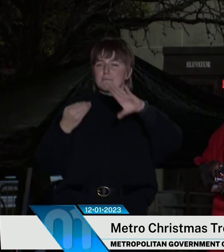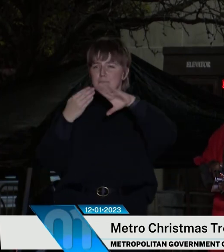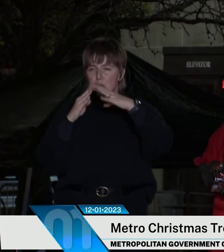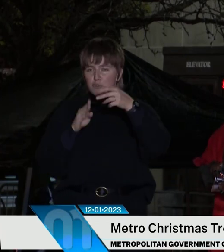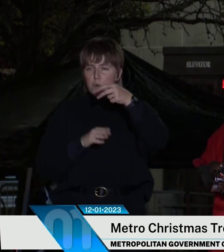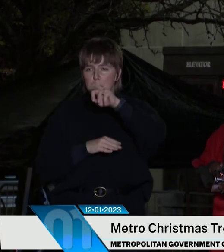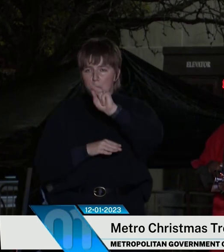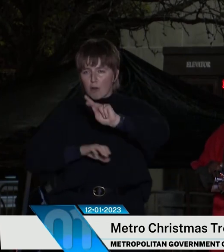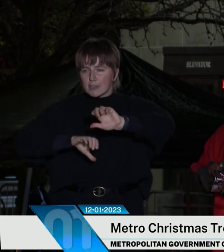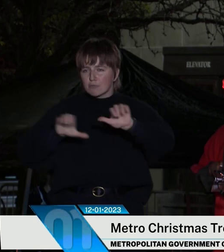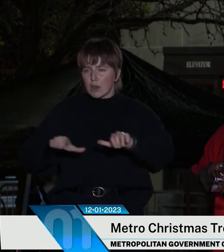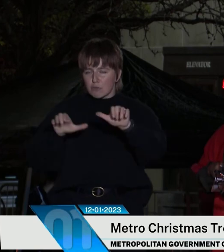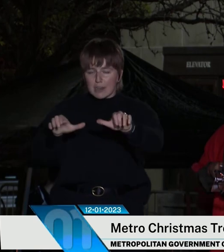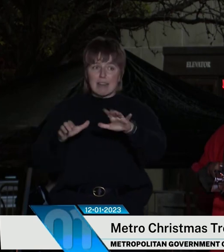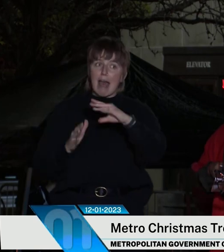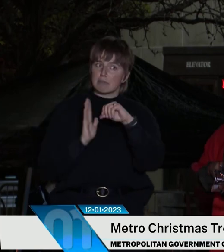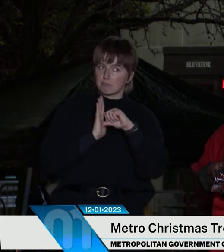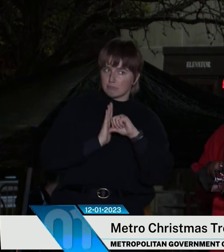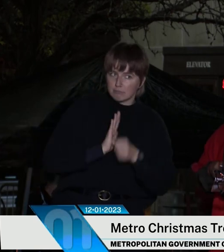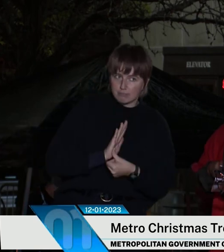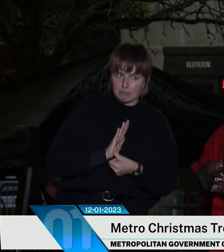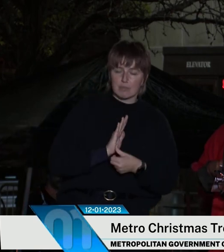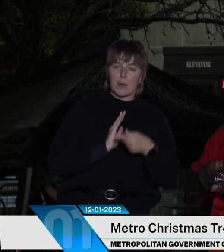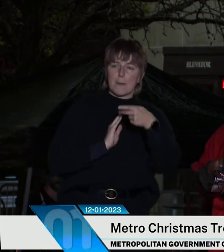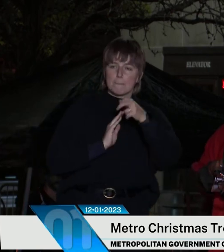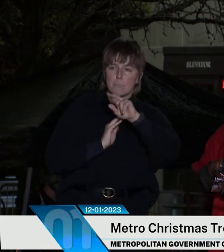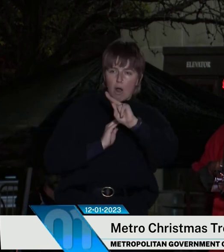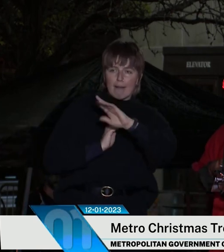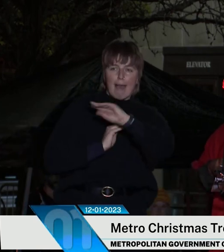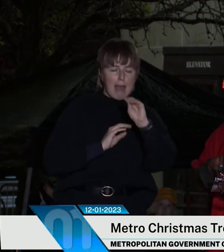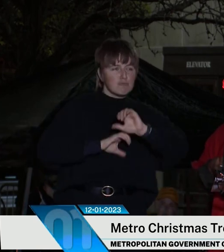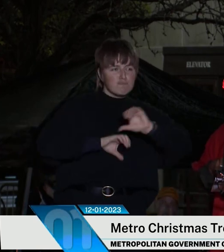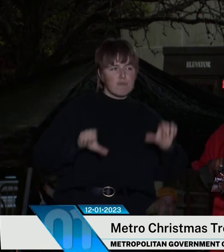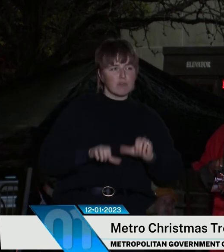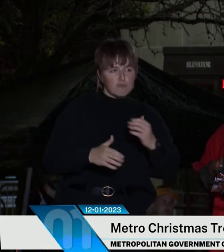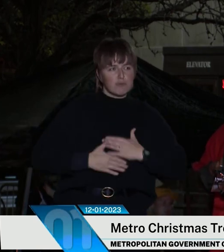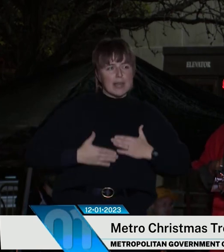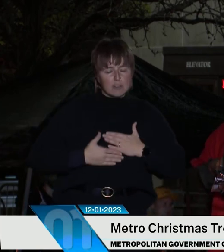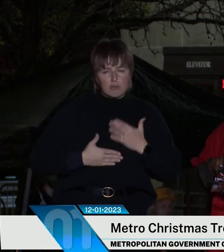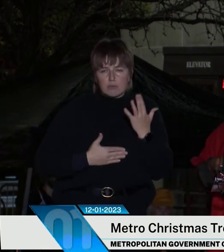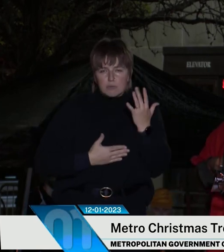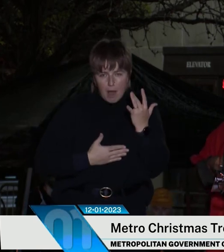FOLLOWING METRO PARKS AND RECREATION. AND I WANT TO PUT A